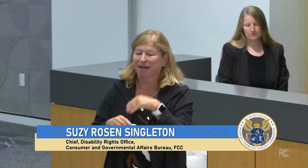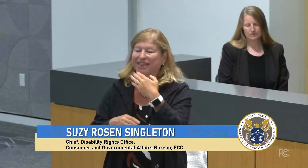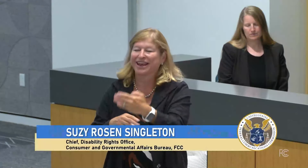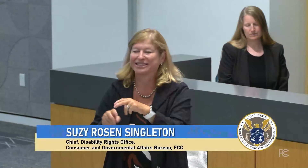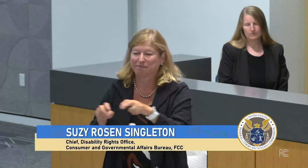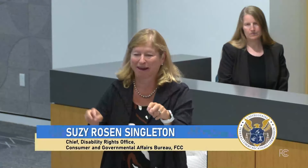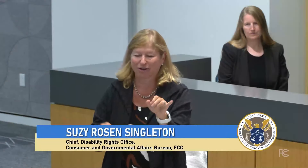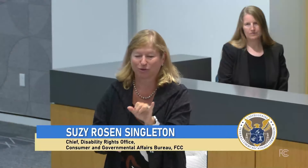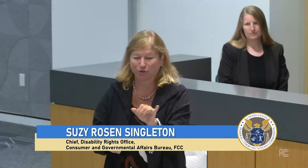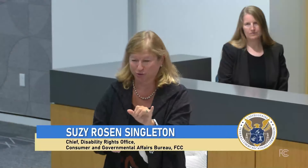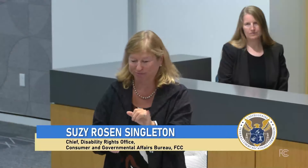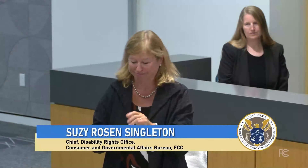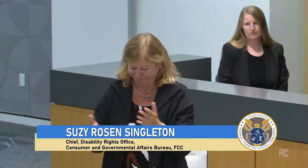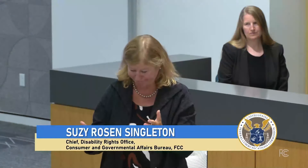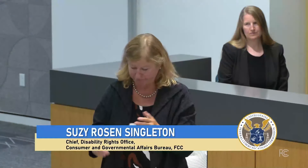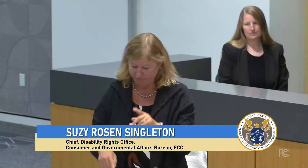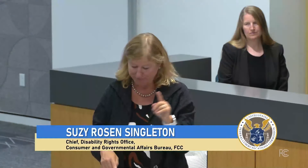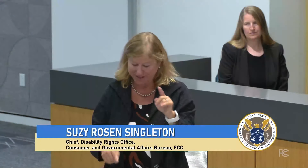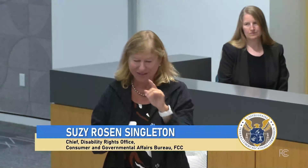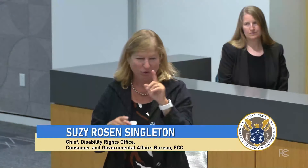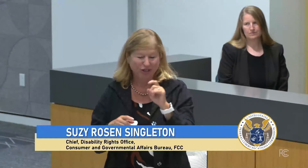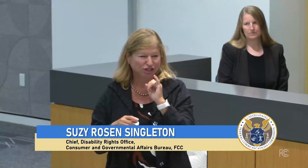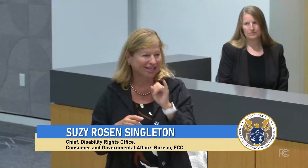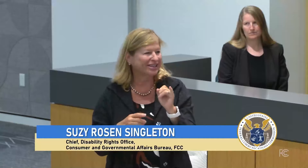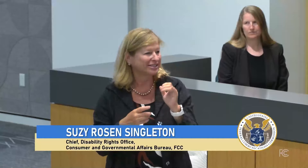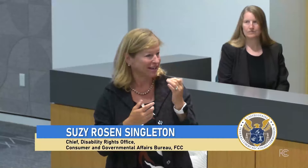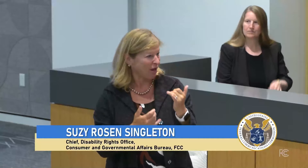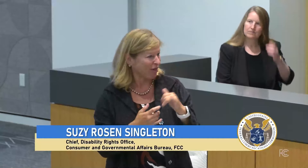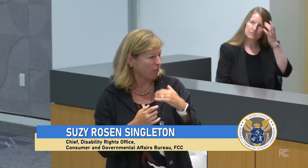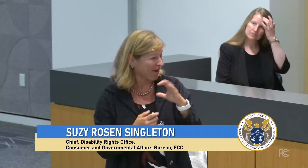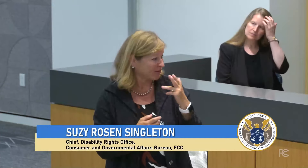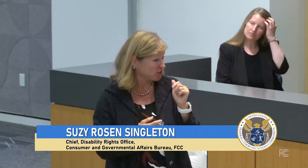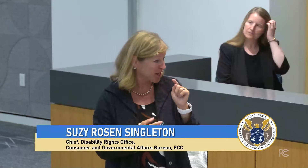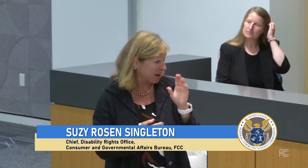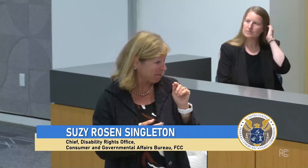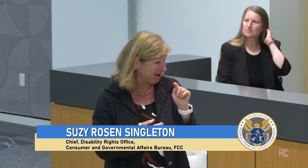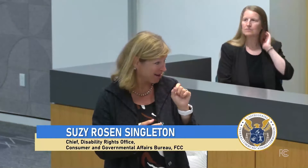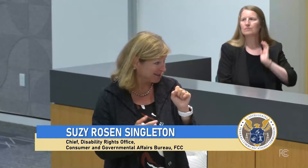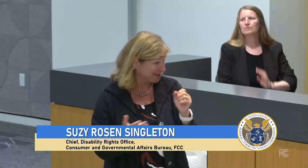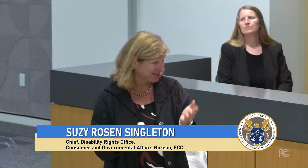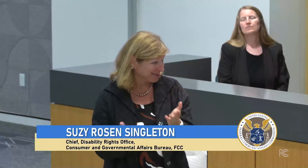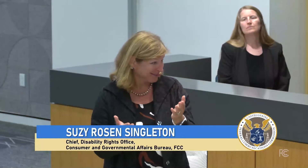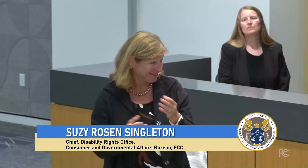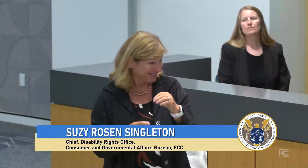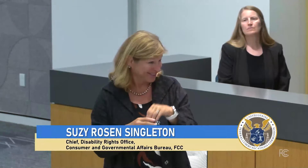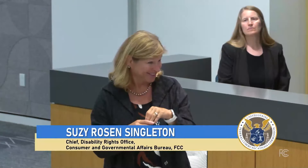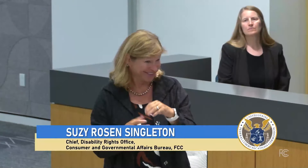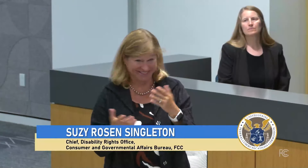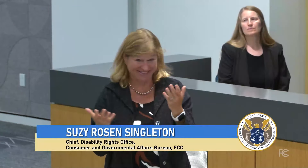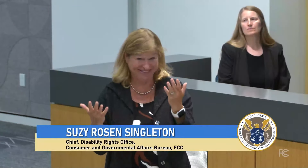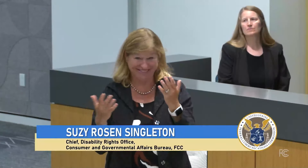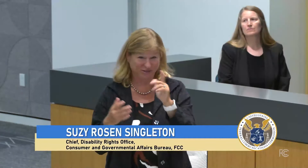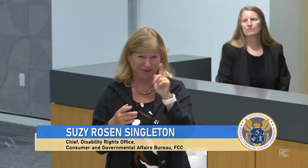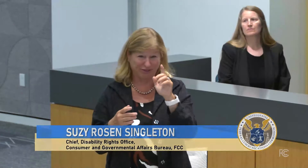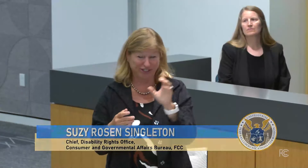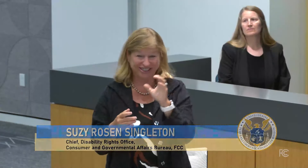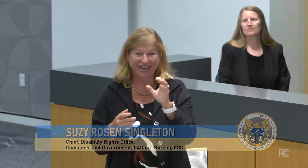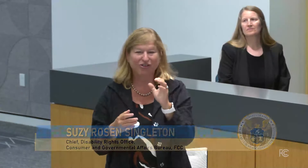TECHNOLOGICAL ASPECTS OF DEPLOYING DVC. MICHAEL SCOTT WILL GO INTO GREATER DEPTH WITH THAT IN THAT PANEL.